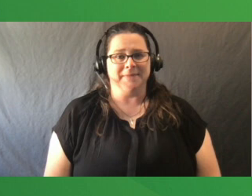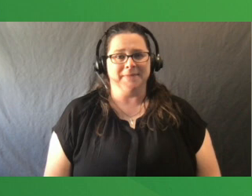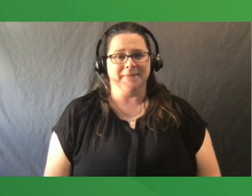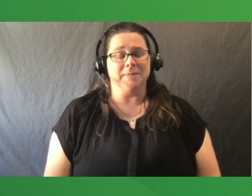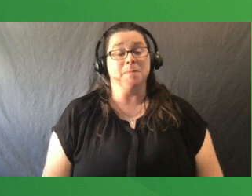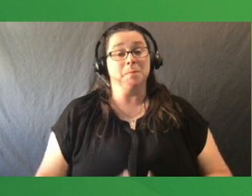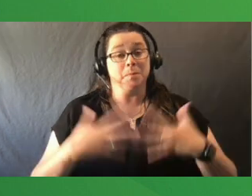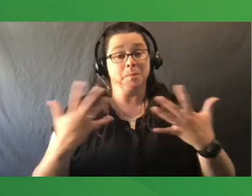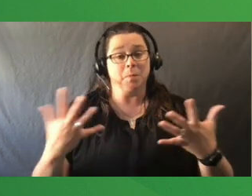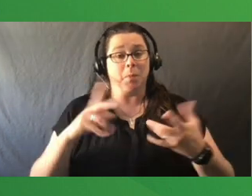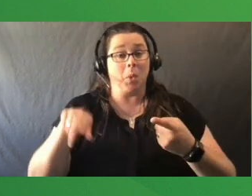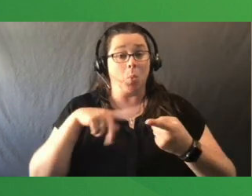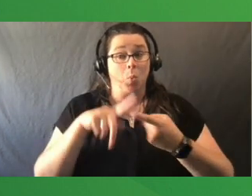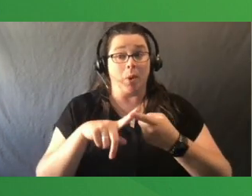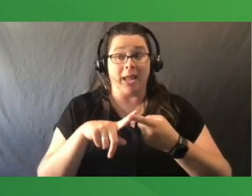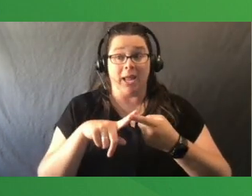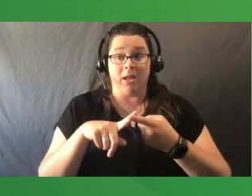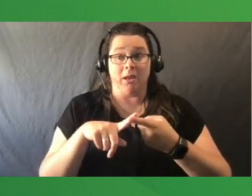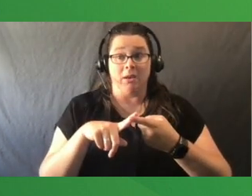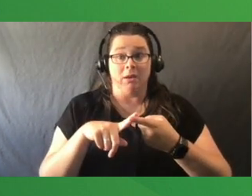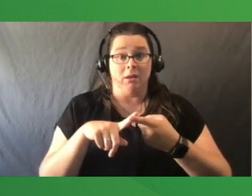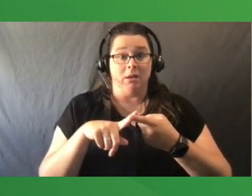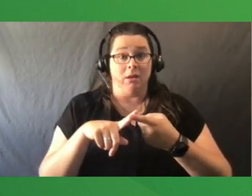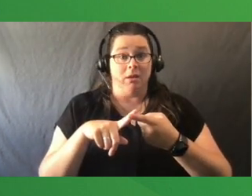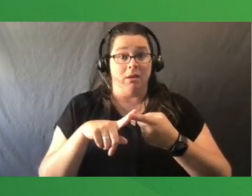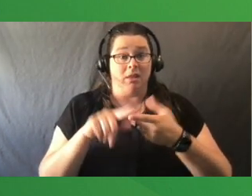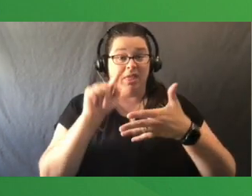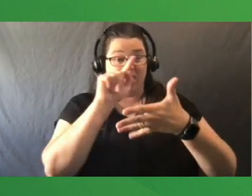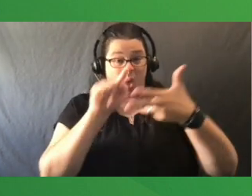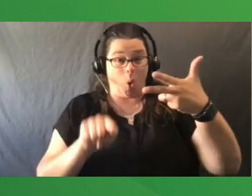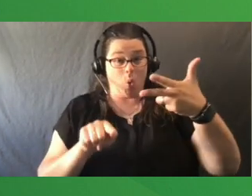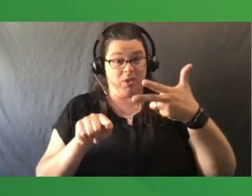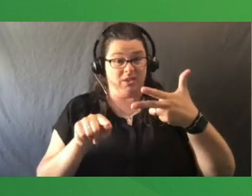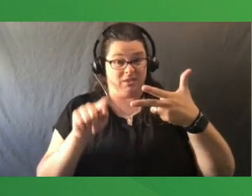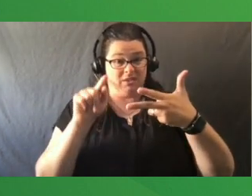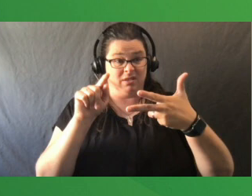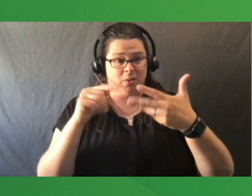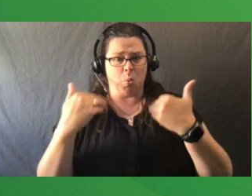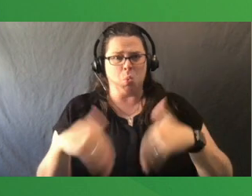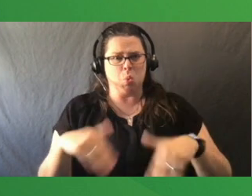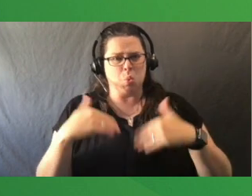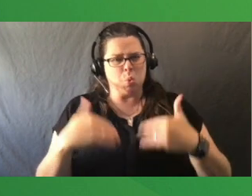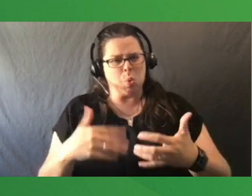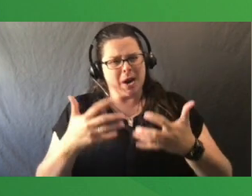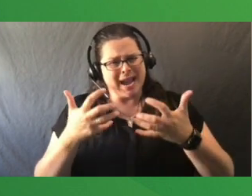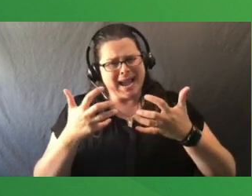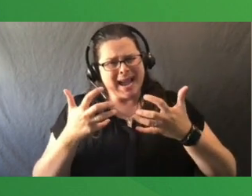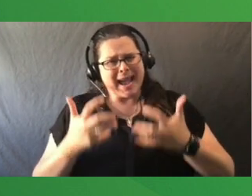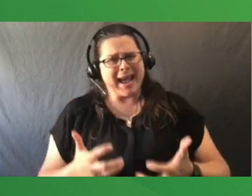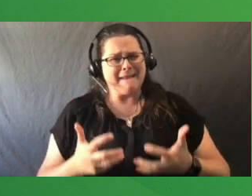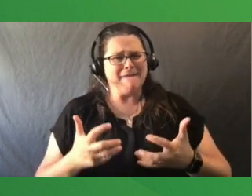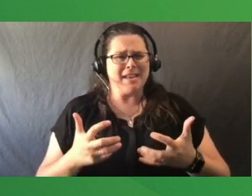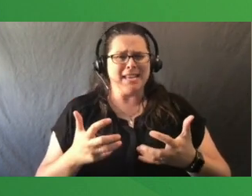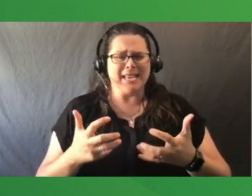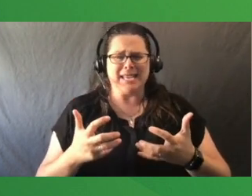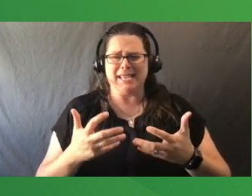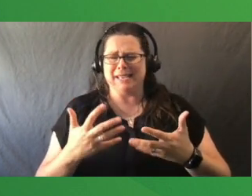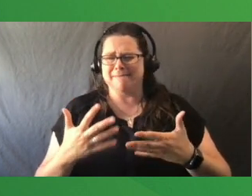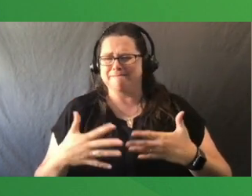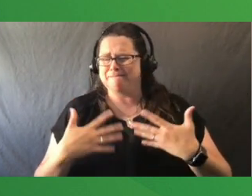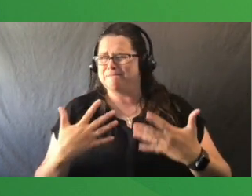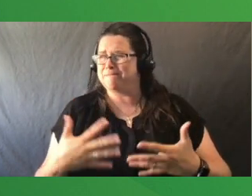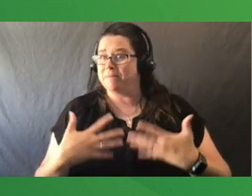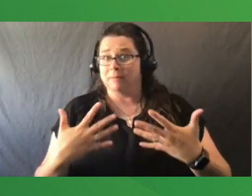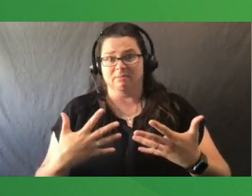So when you take those combined, that's some pretty heavy facts.